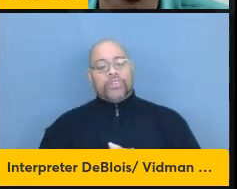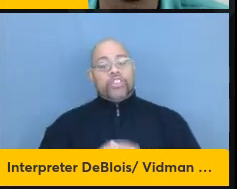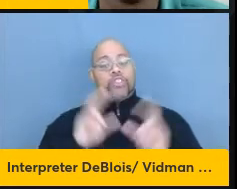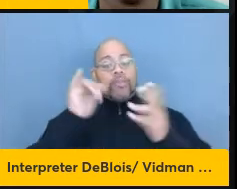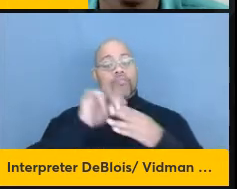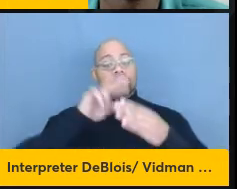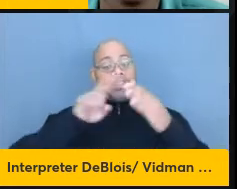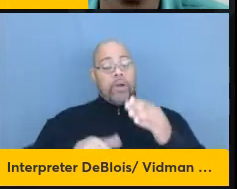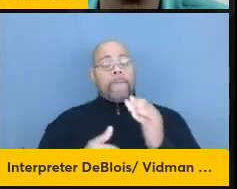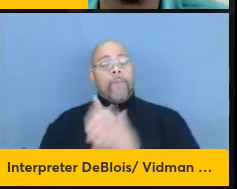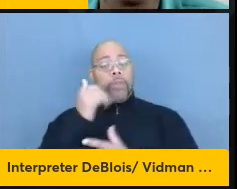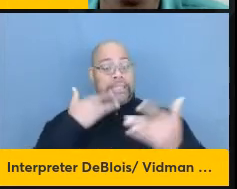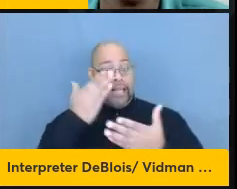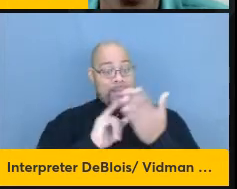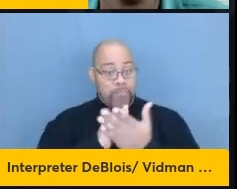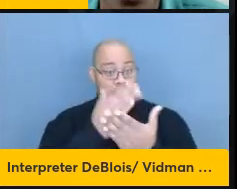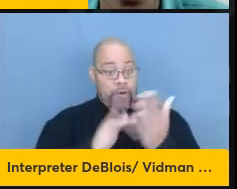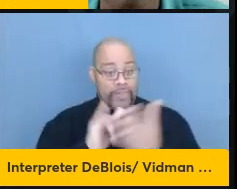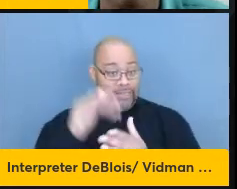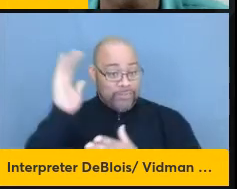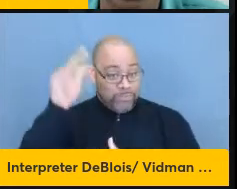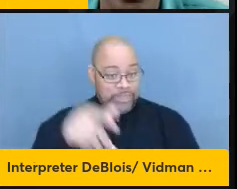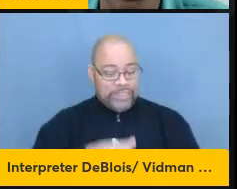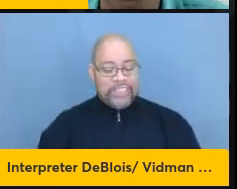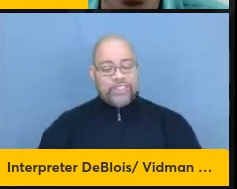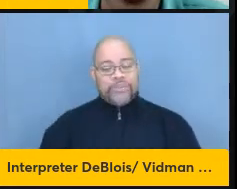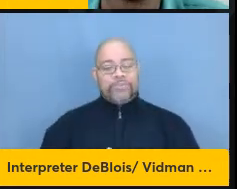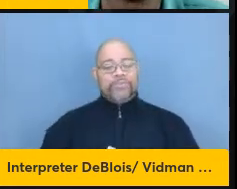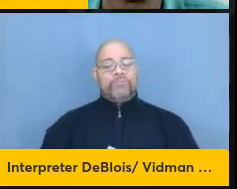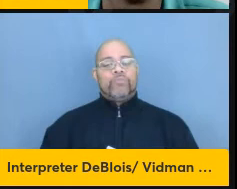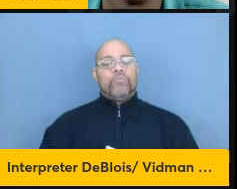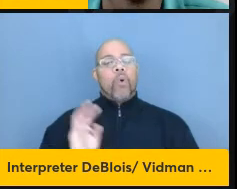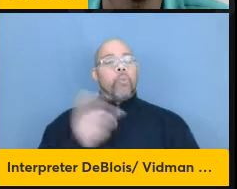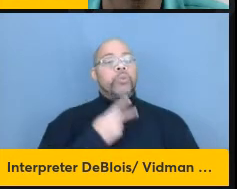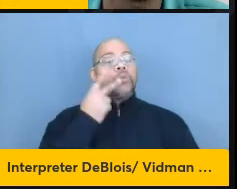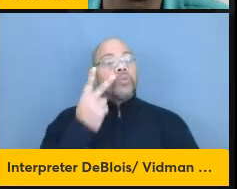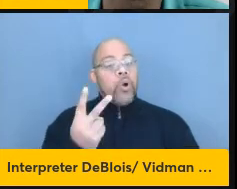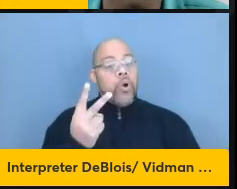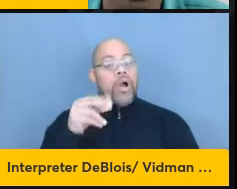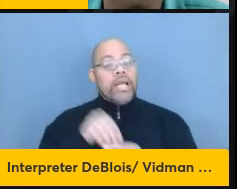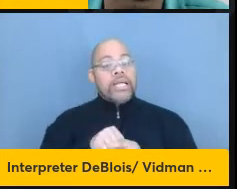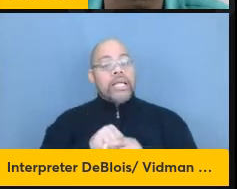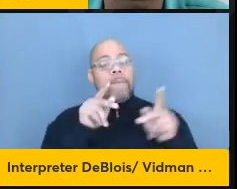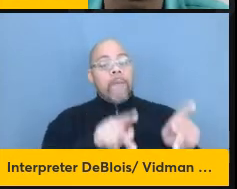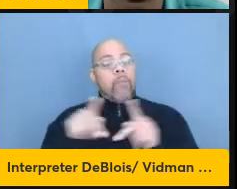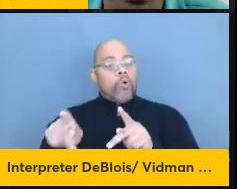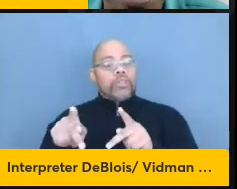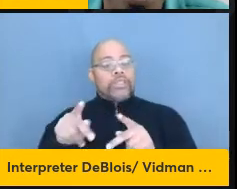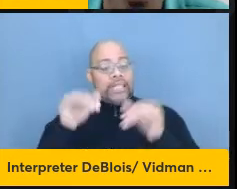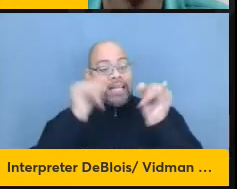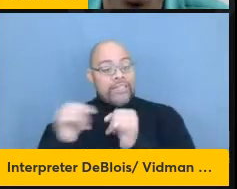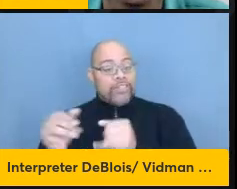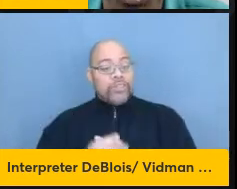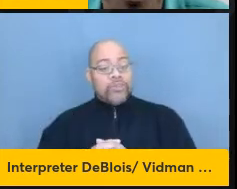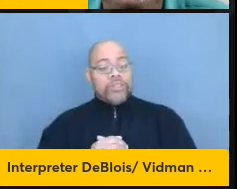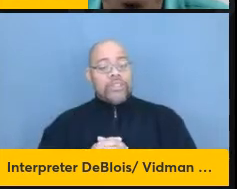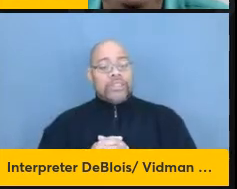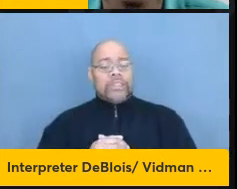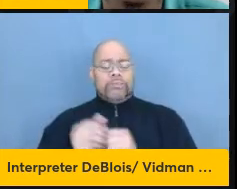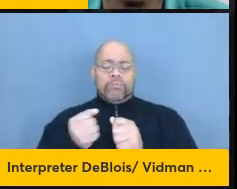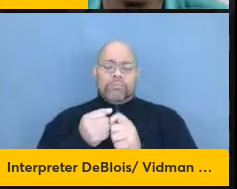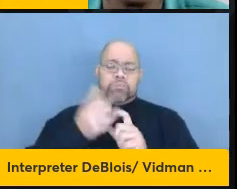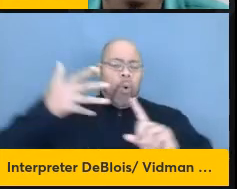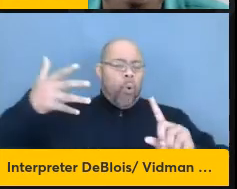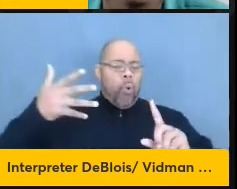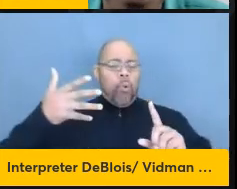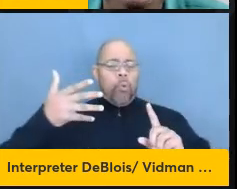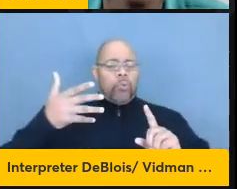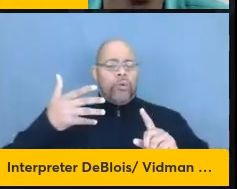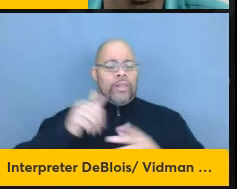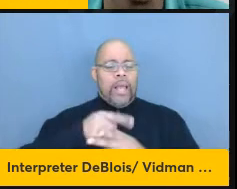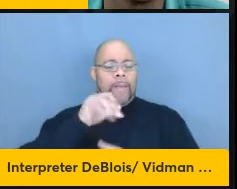the most exciting bit of the talk. We saw in a proportion of individuals exponential parasite growth. So remember, I inject